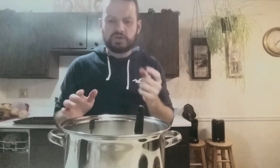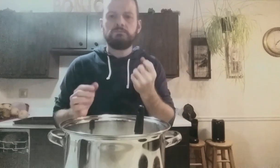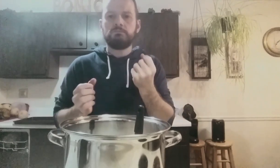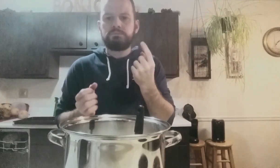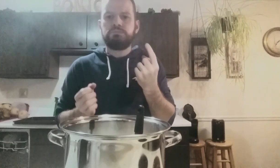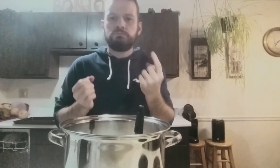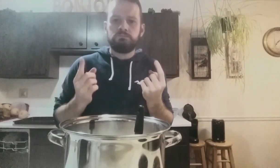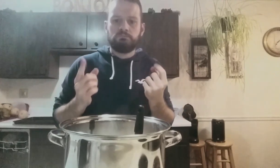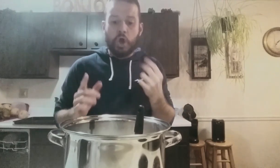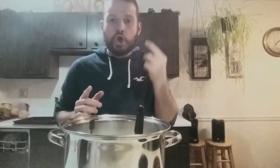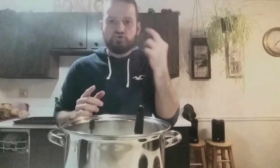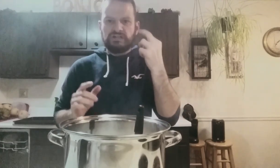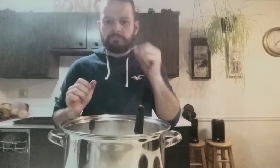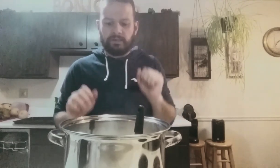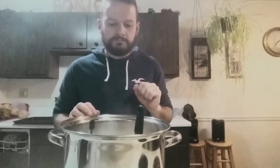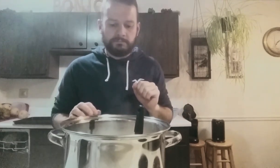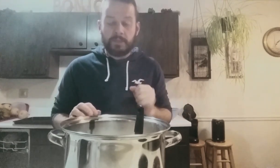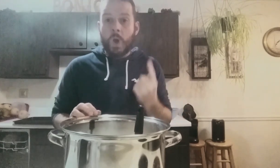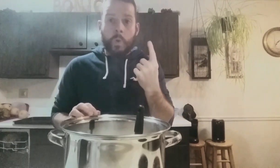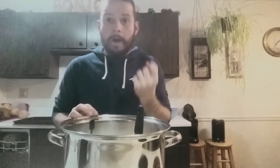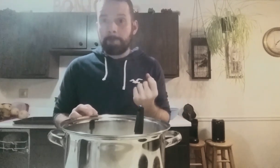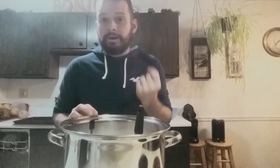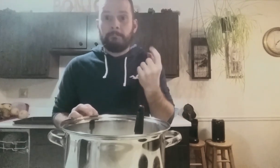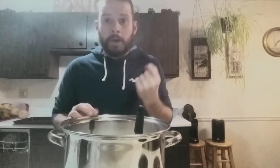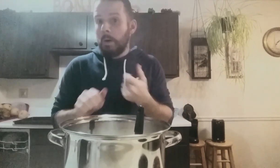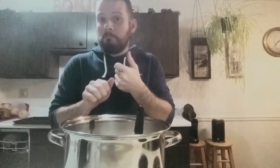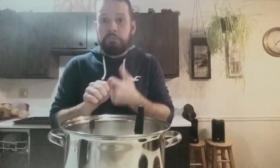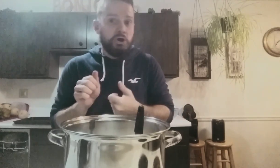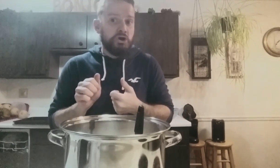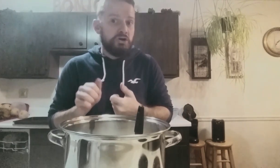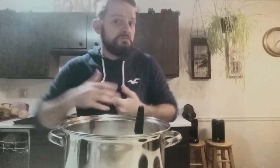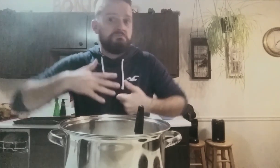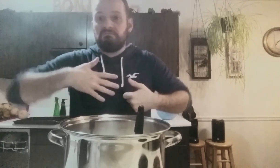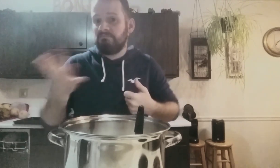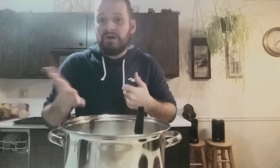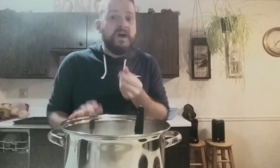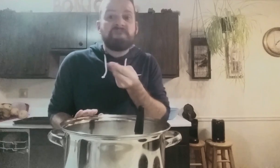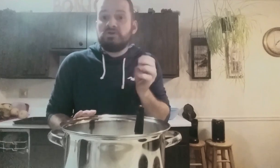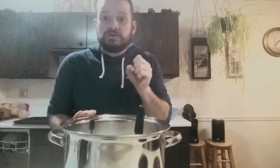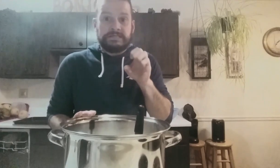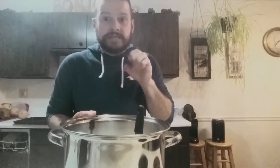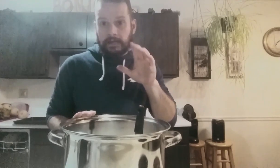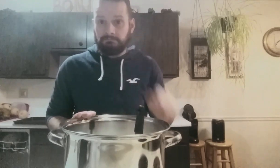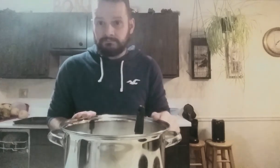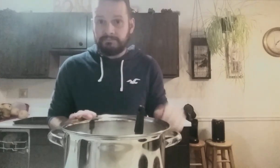Let it simmer reasonably. One bubbly pop per couple of seconds.